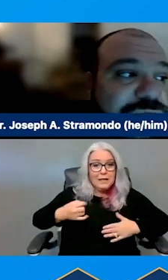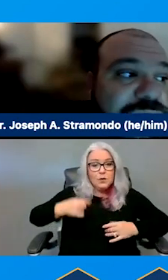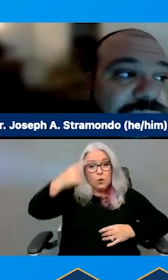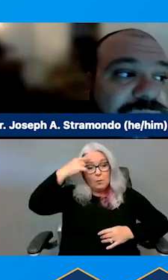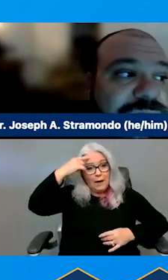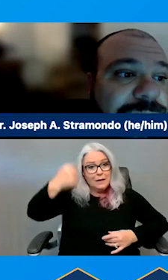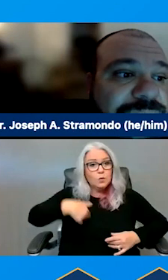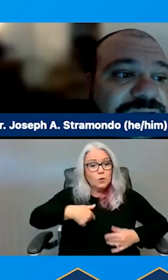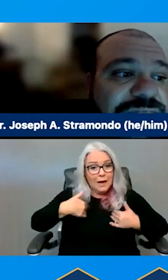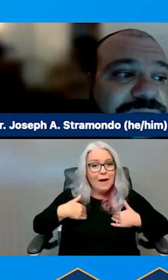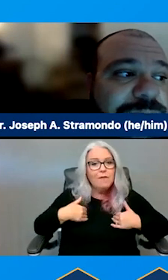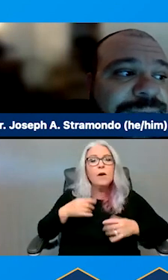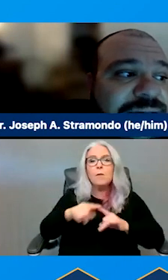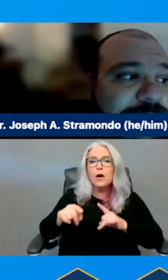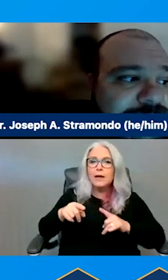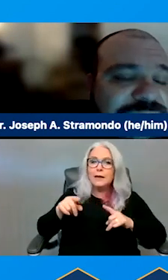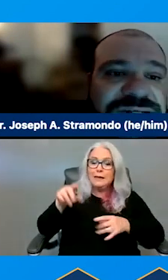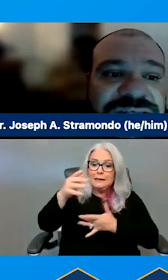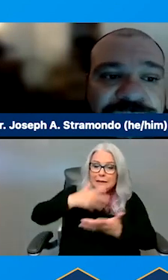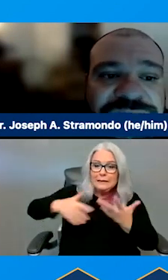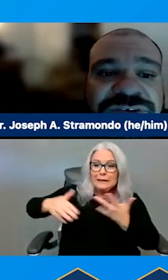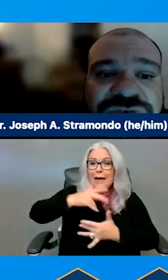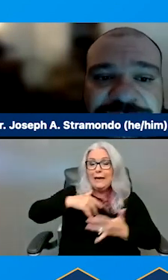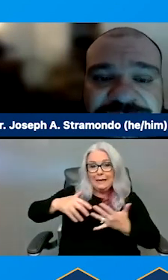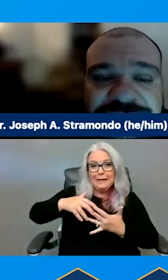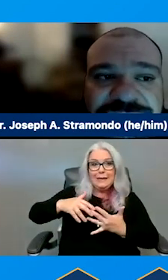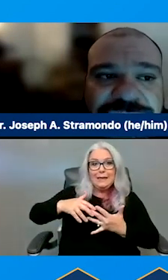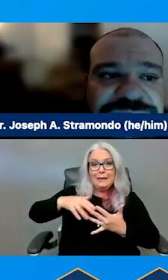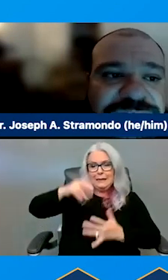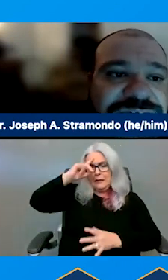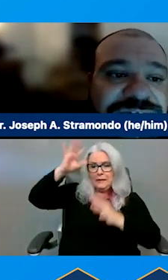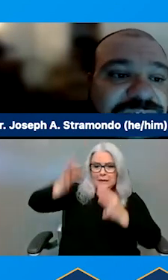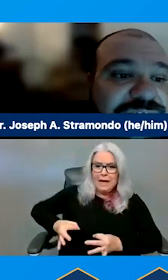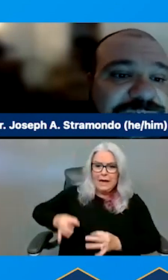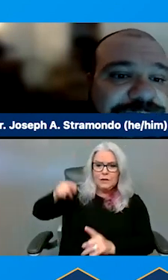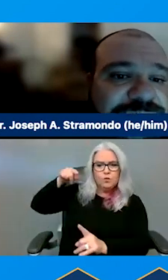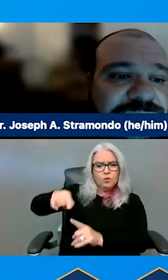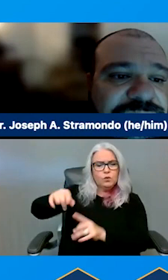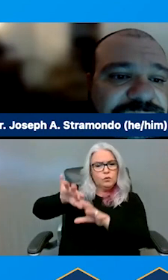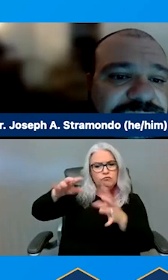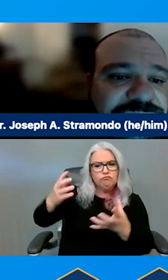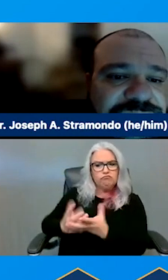made vulnerable by the way power is an equally -- is unequally